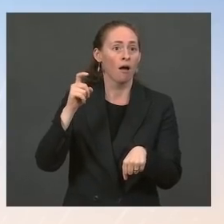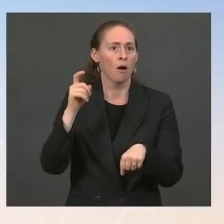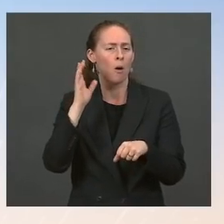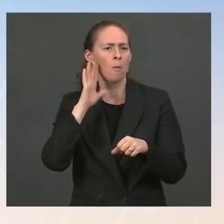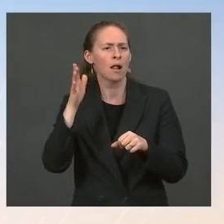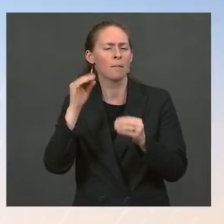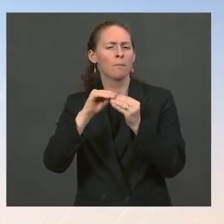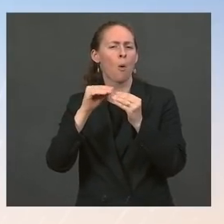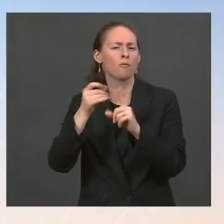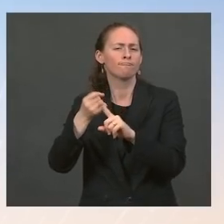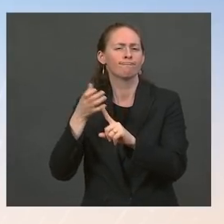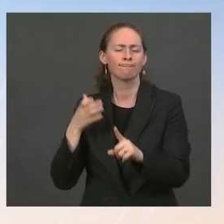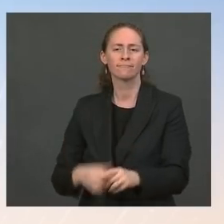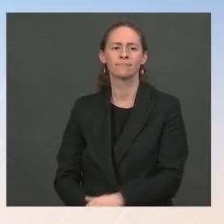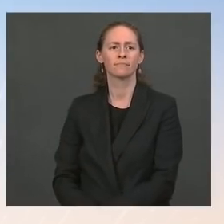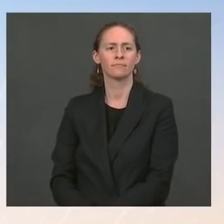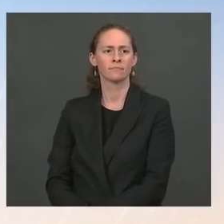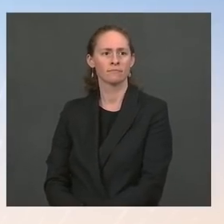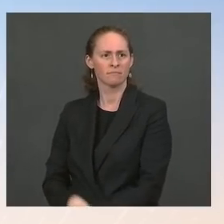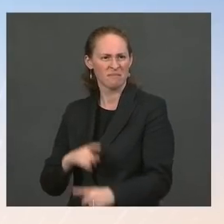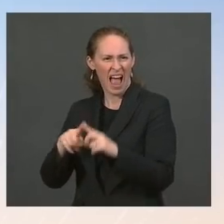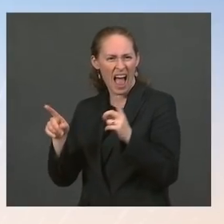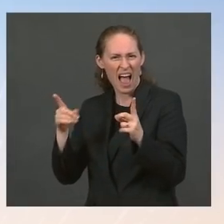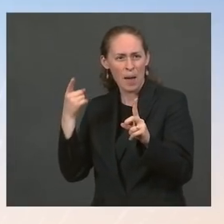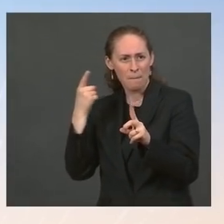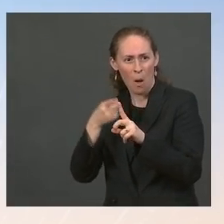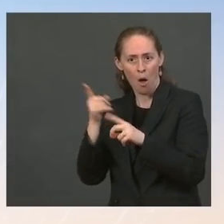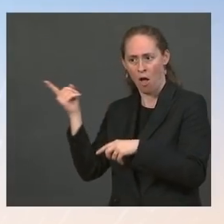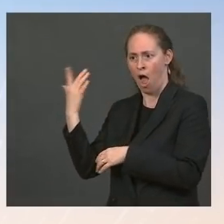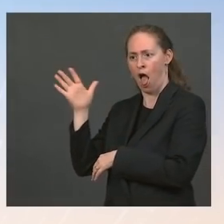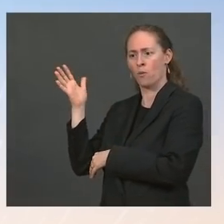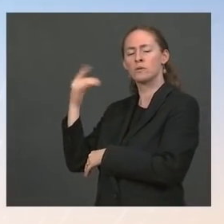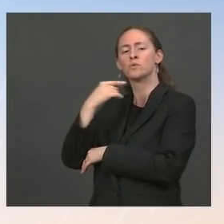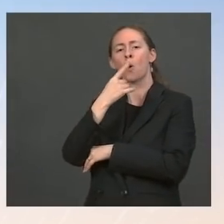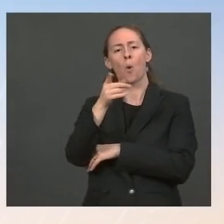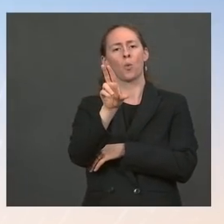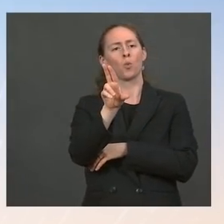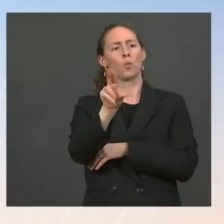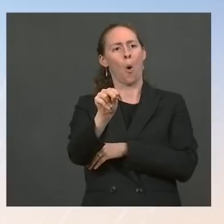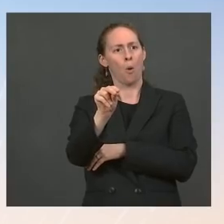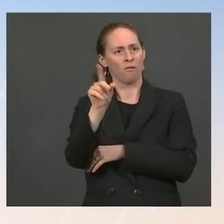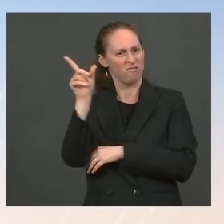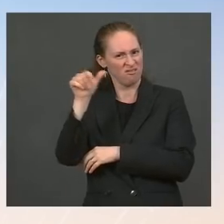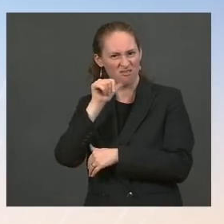that he doesn't support -- he said just, "No"; a one-word answer -- that he doesn't support the proposal that does have the most widespread